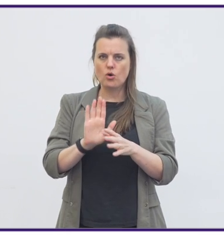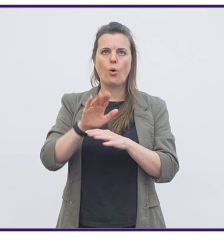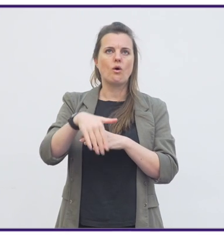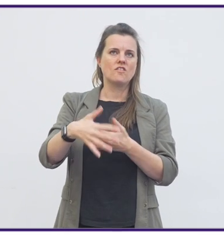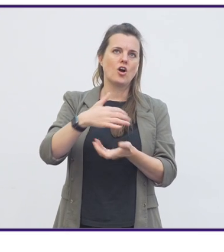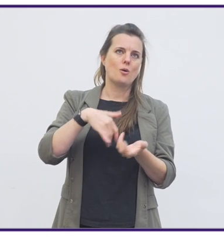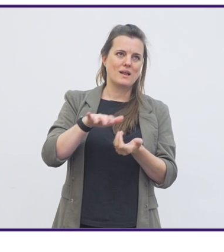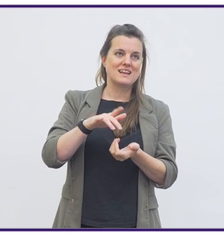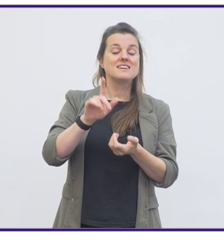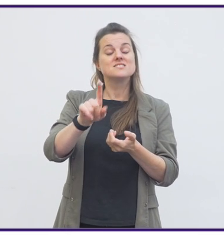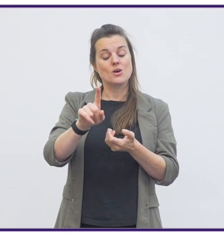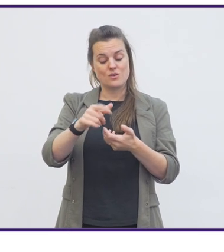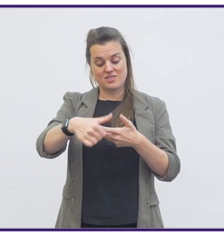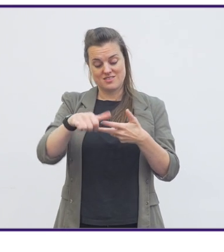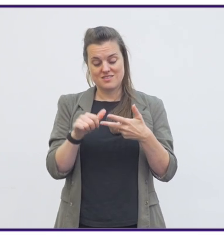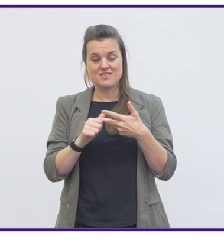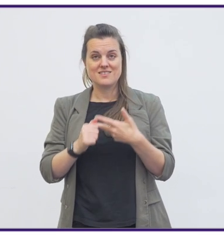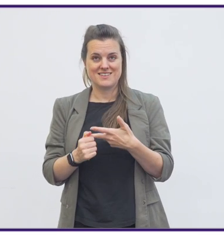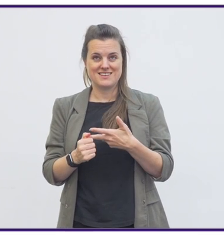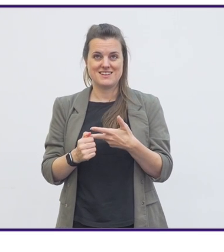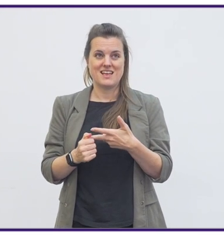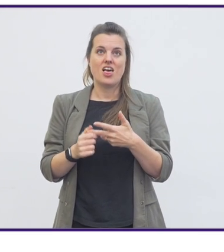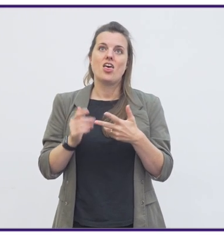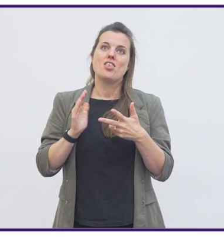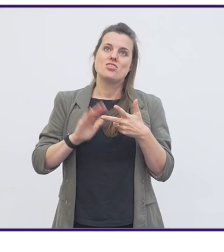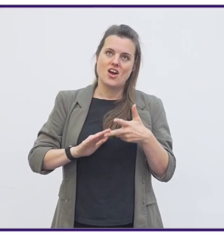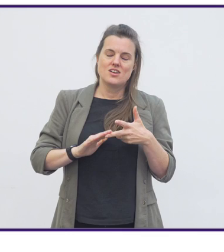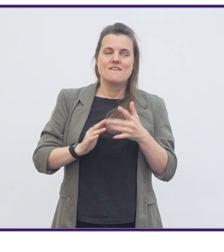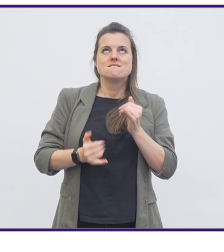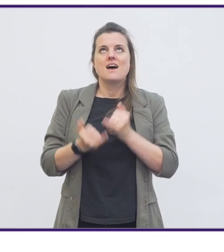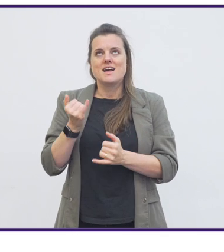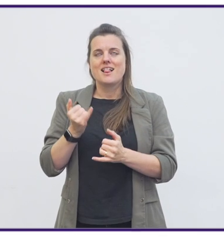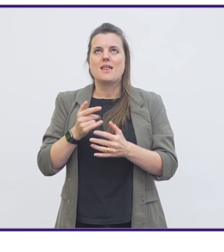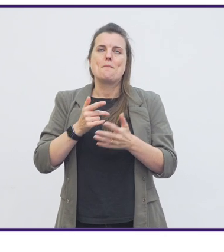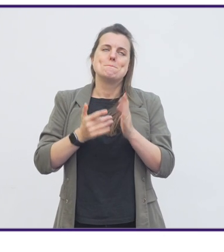That brings me to my third, final, and most important one, simplicity.